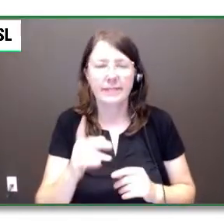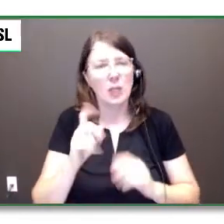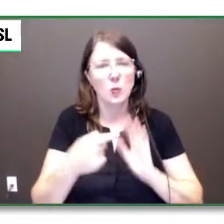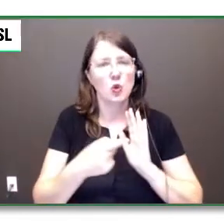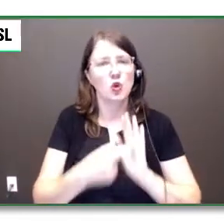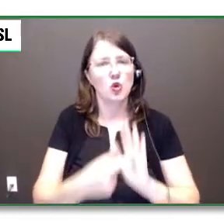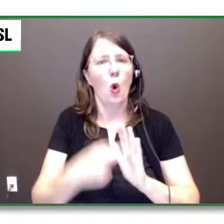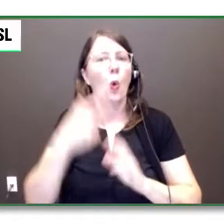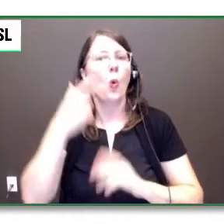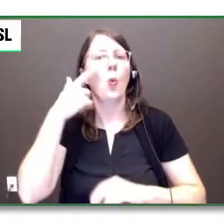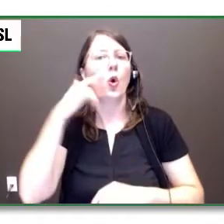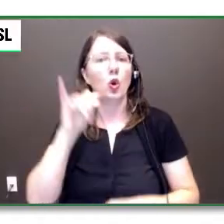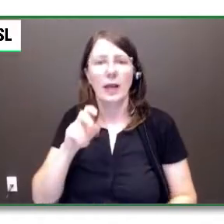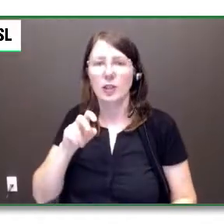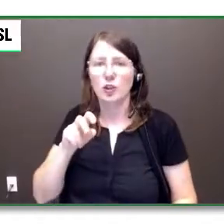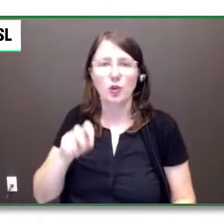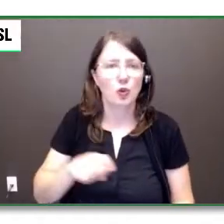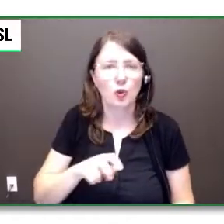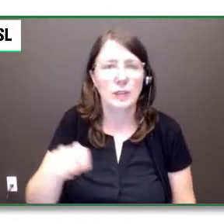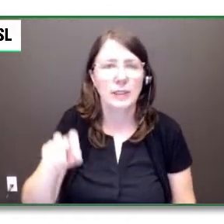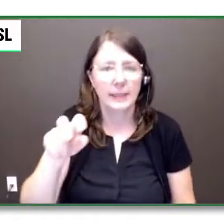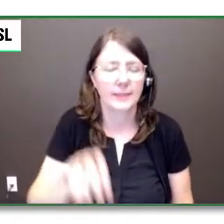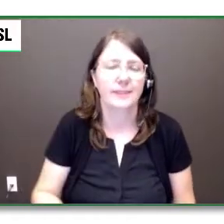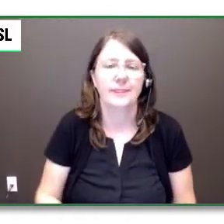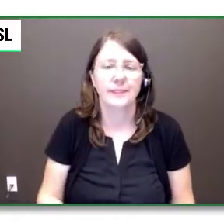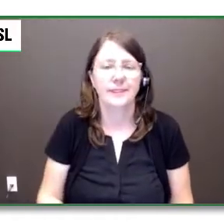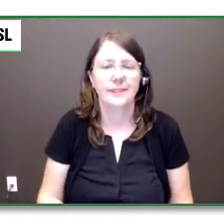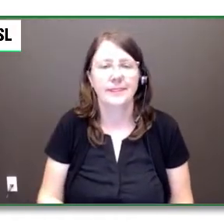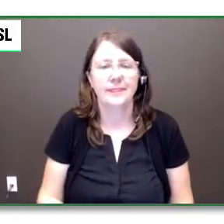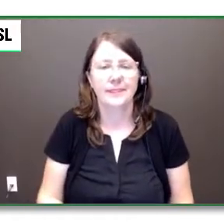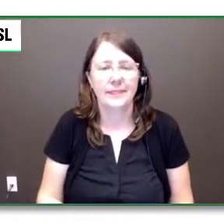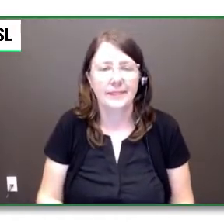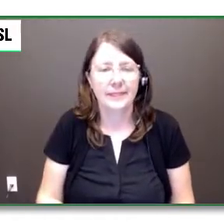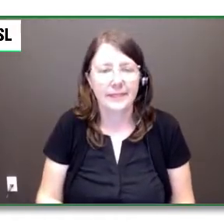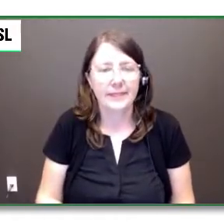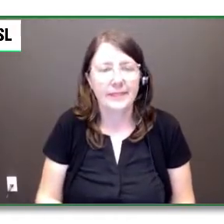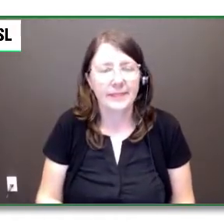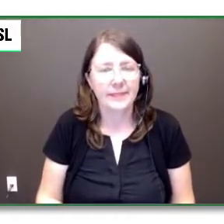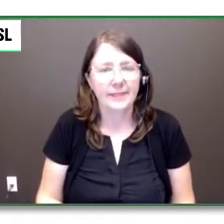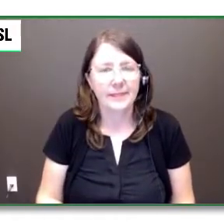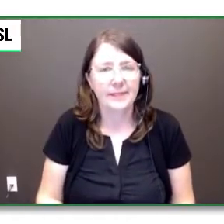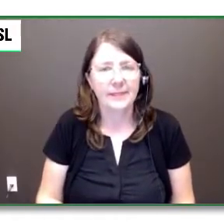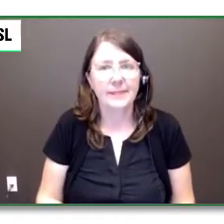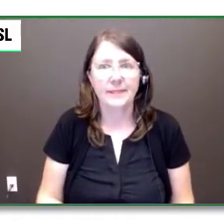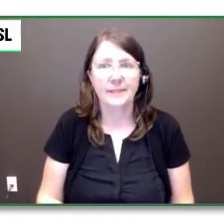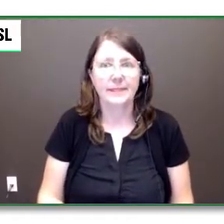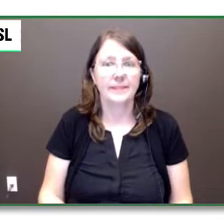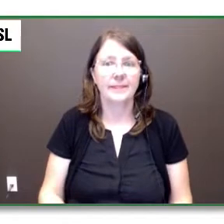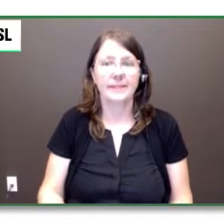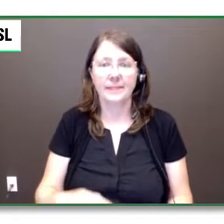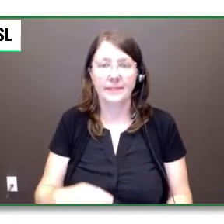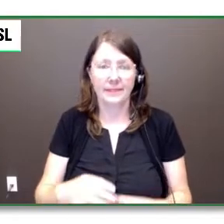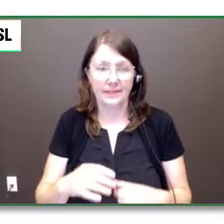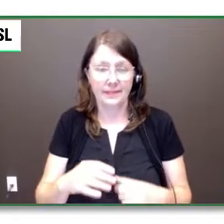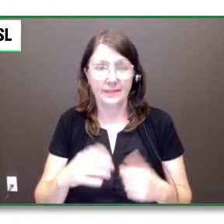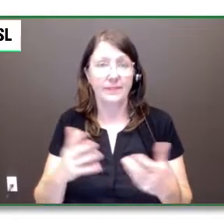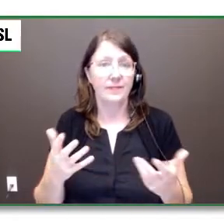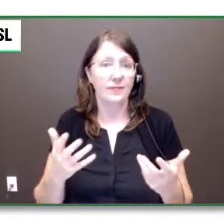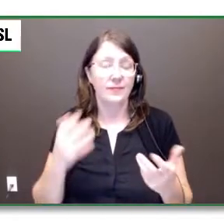in. How these factors manifested themselves. Um so in in terms of the context uh it's you know why are you going to the park.